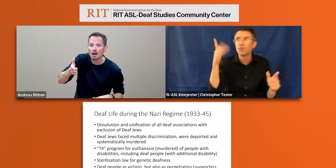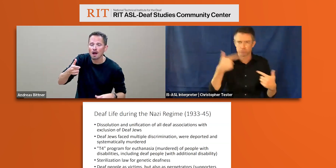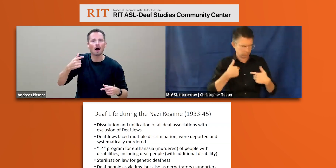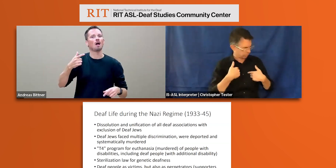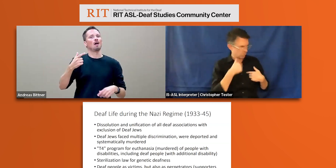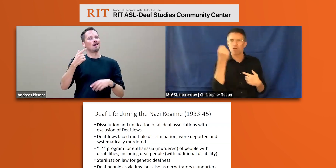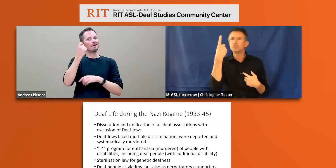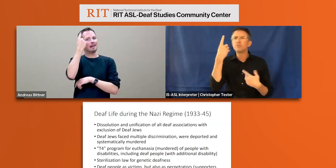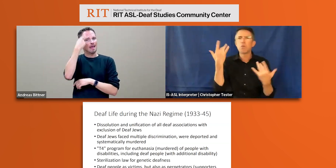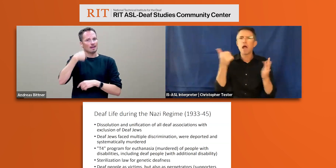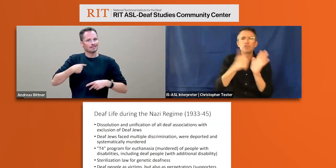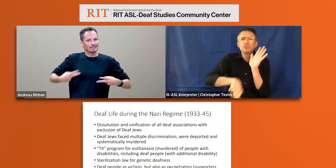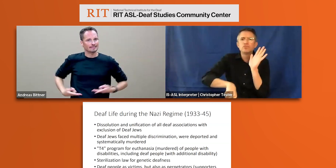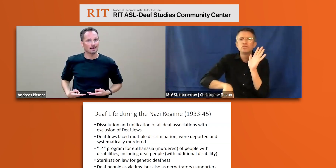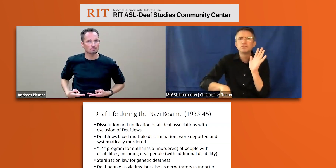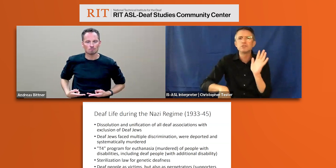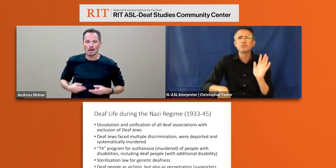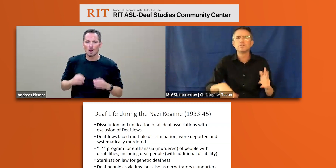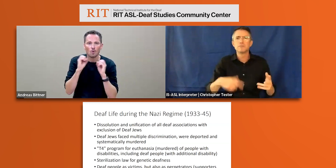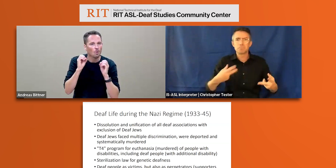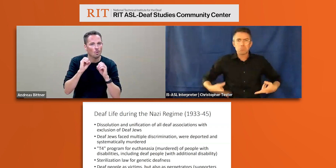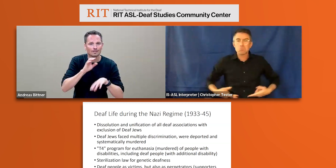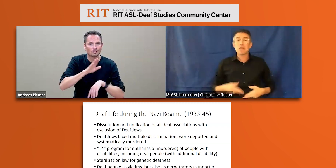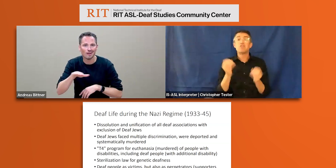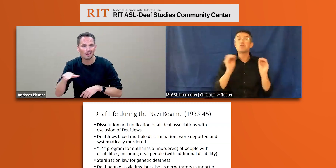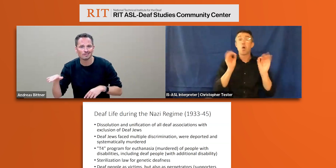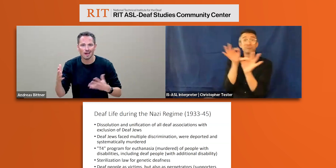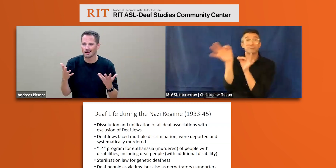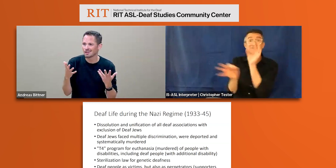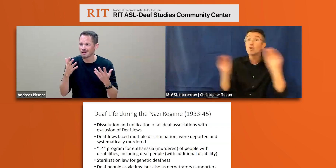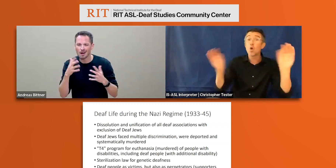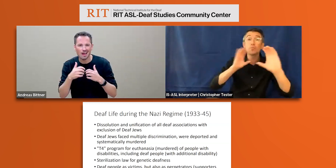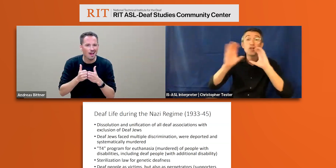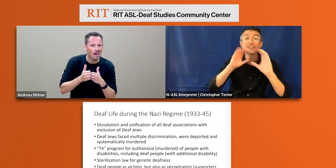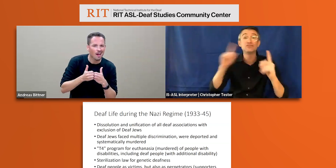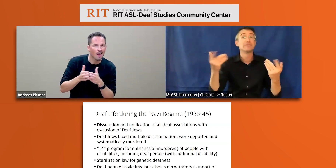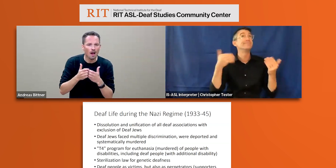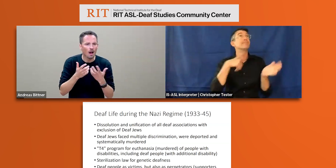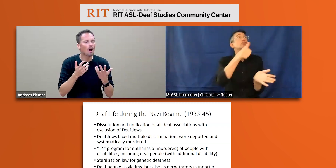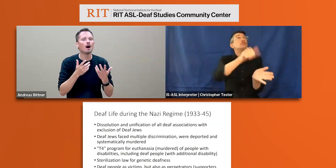in order to prevent genetic deafness from continuing.